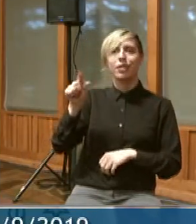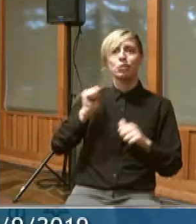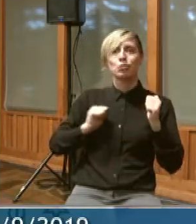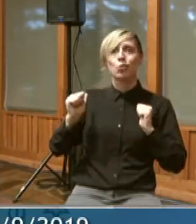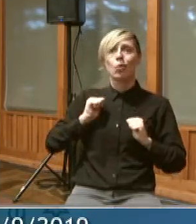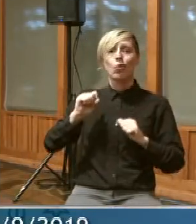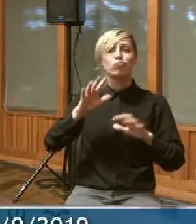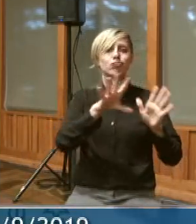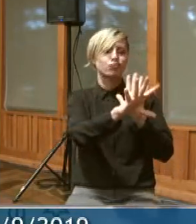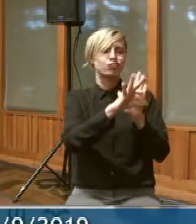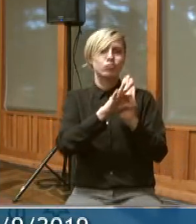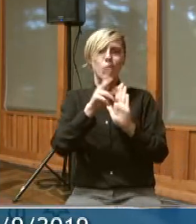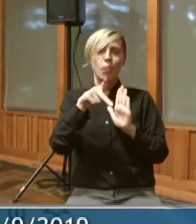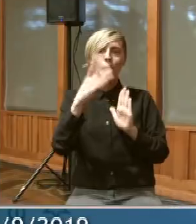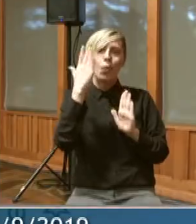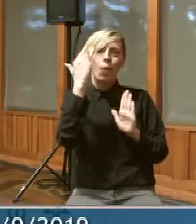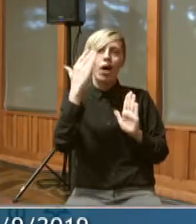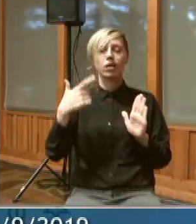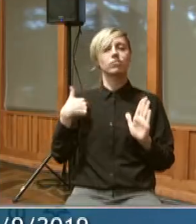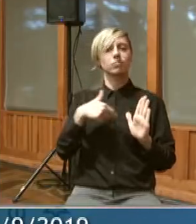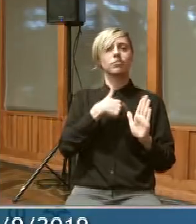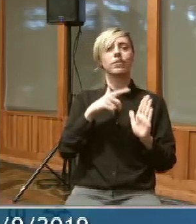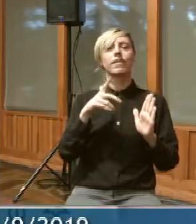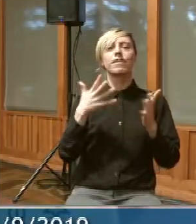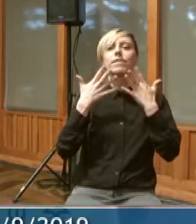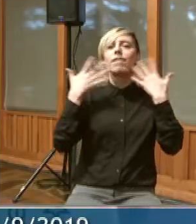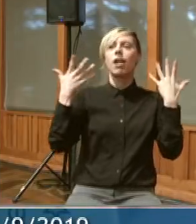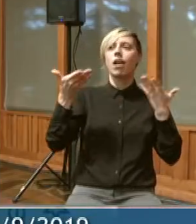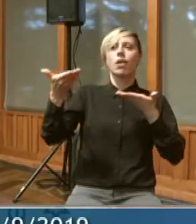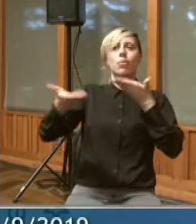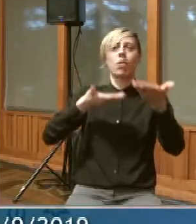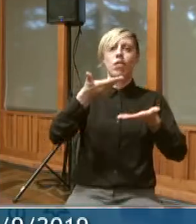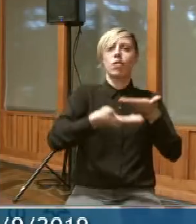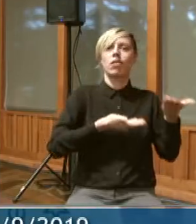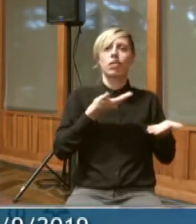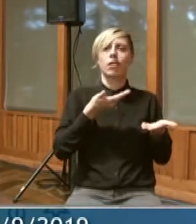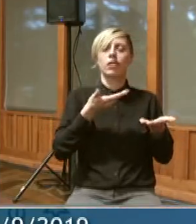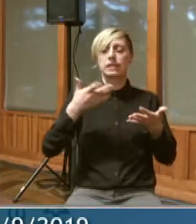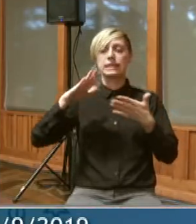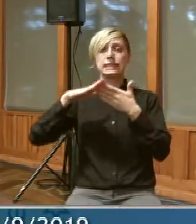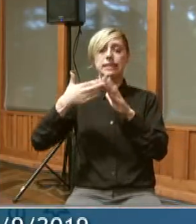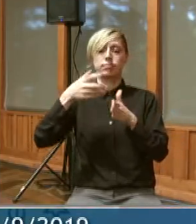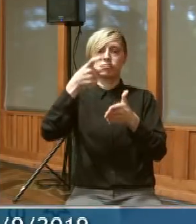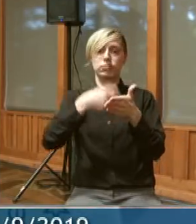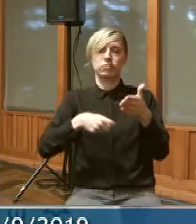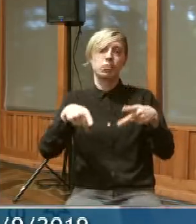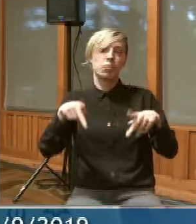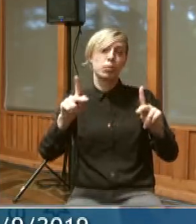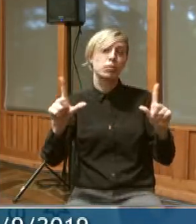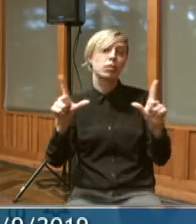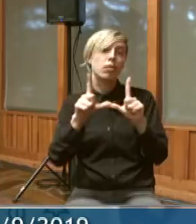BENEFITS PORTLAND WILL SEE. PROJECTS LIKE SHRILL COME TO PORTLAND BECAUSE WE ARE CONSIDERED FILM FRIENDLY.